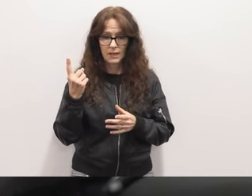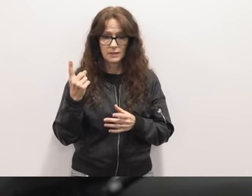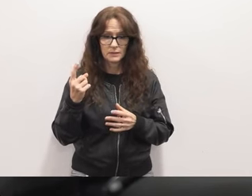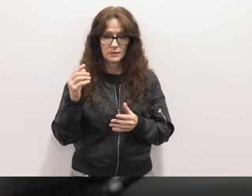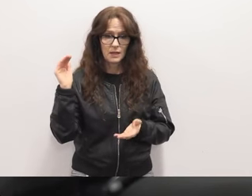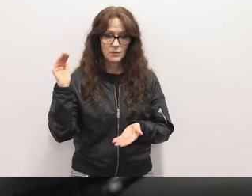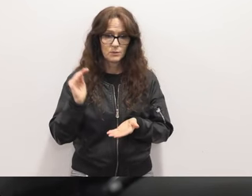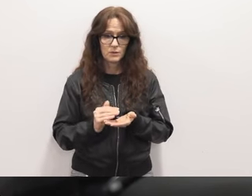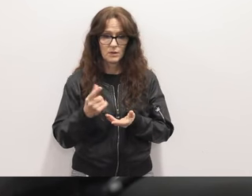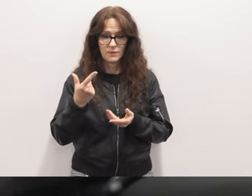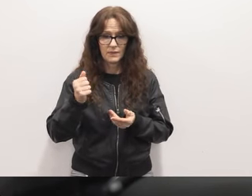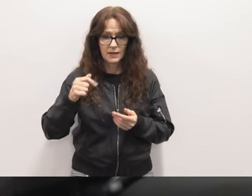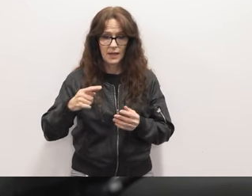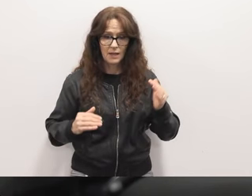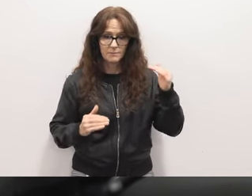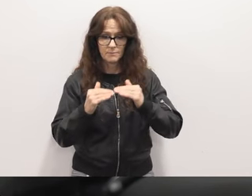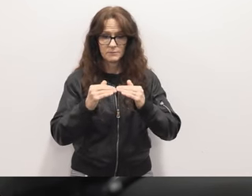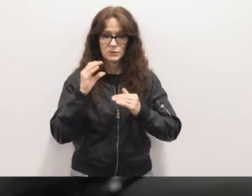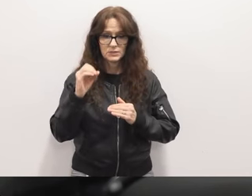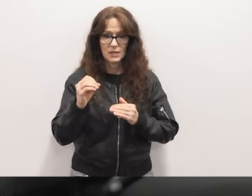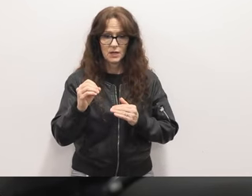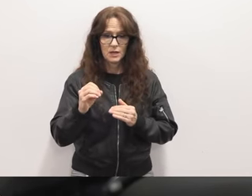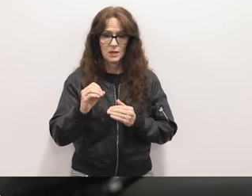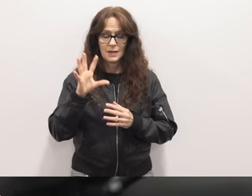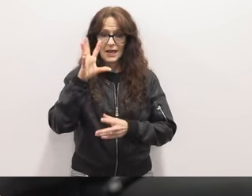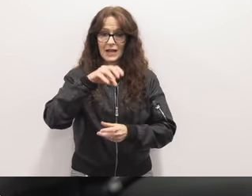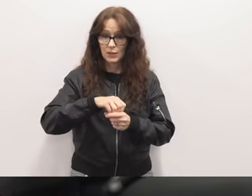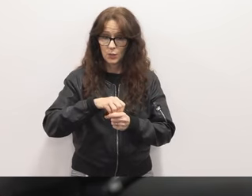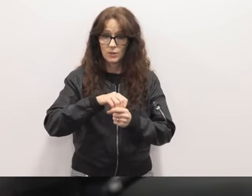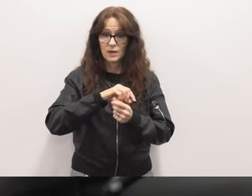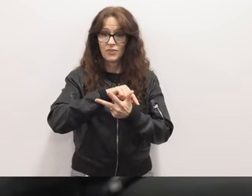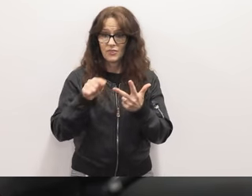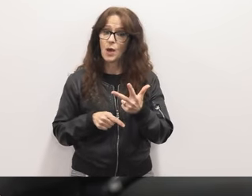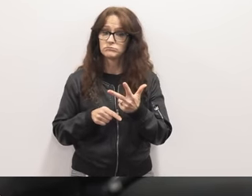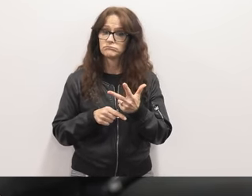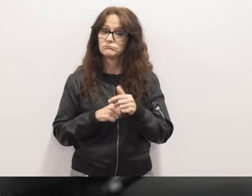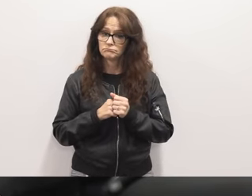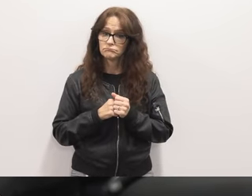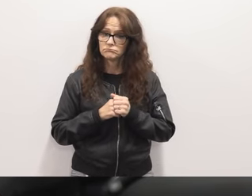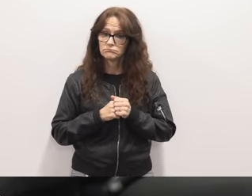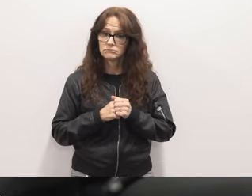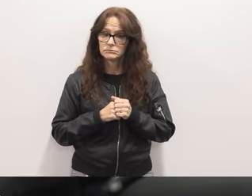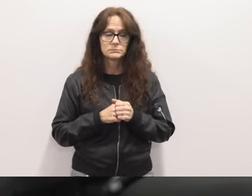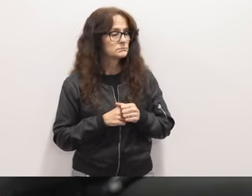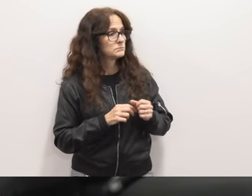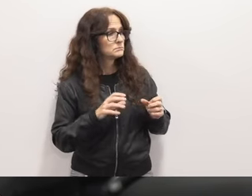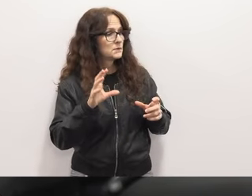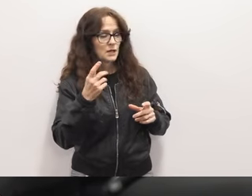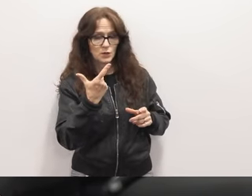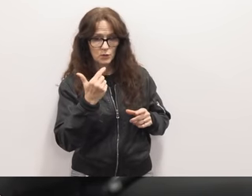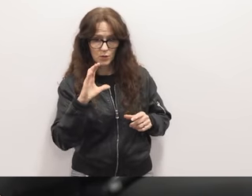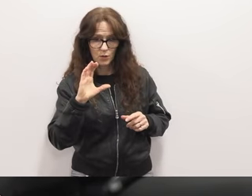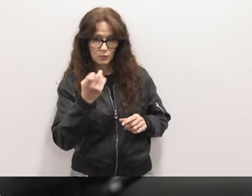of the gap to zero would need to be included in that goal in my mind. [Juan Benitez] Okay, yep. [Diana Craighead] So what I'm hearing